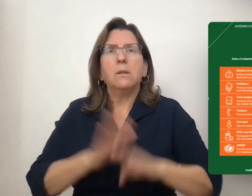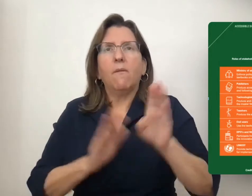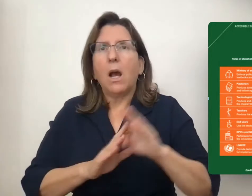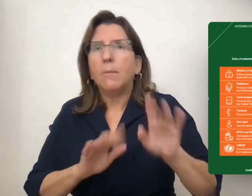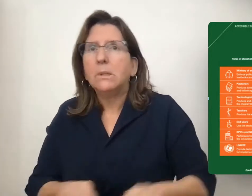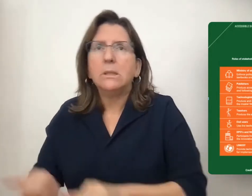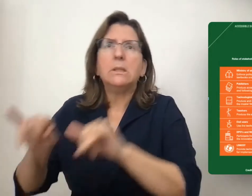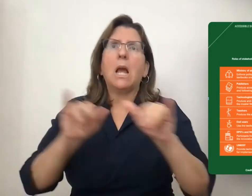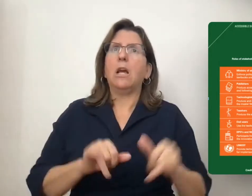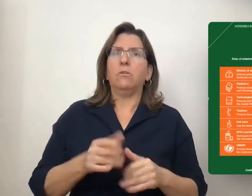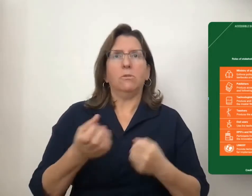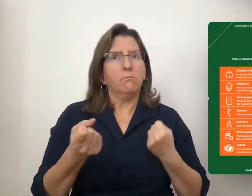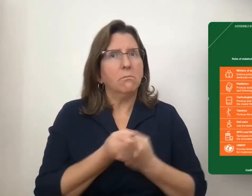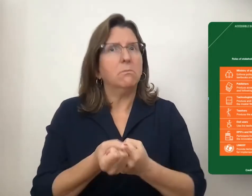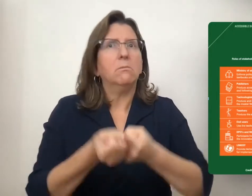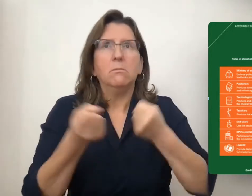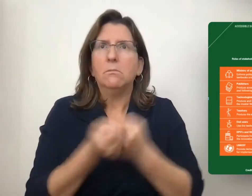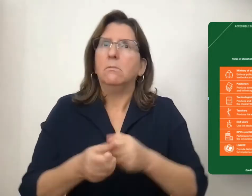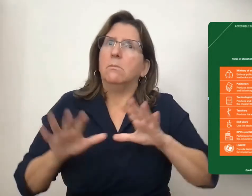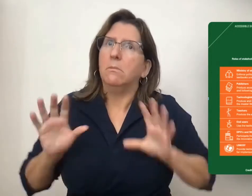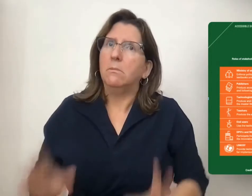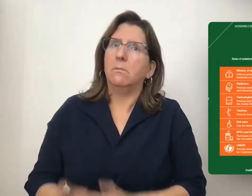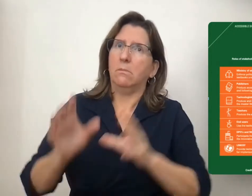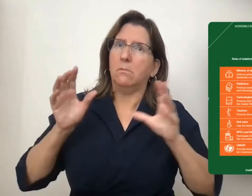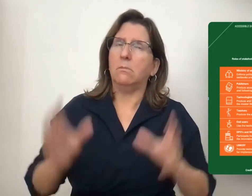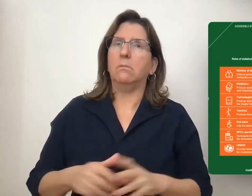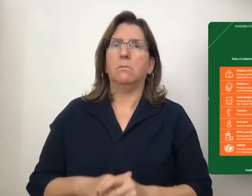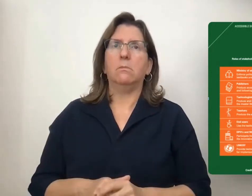to support the development of standards and to support implementation.